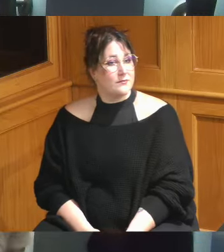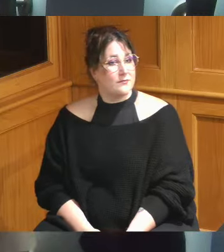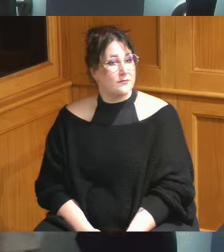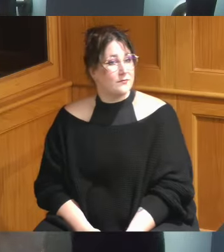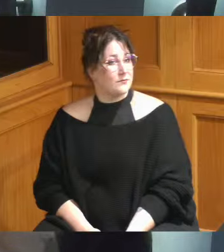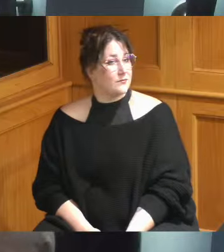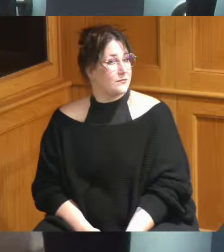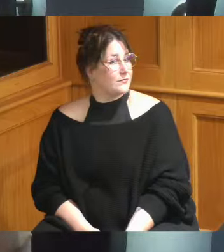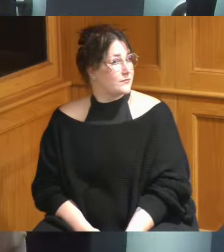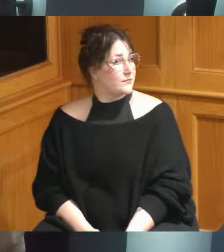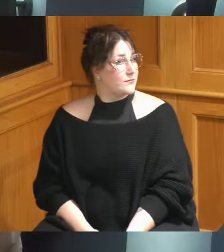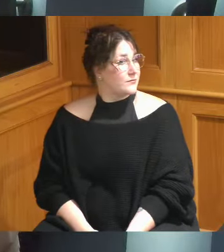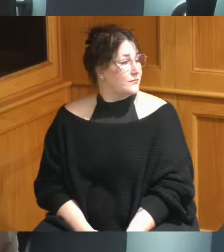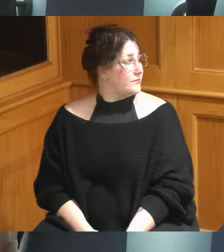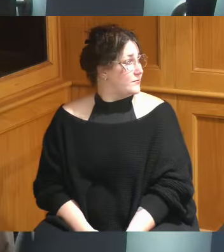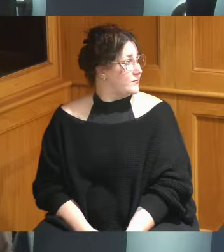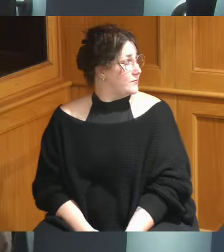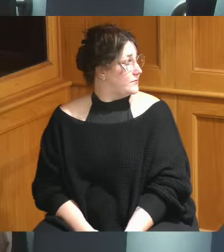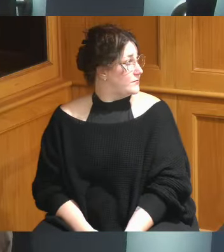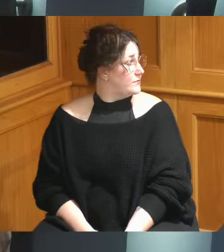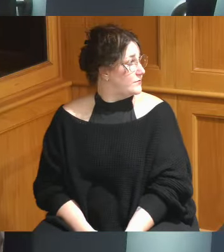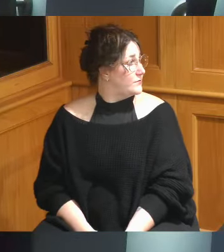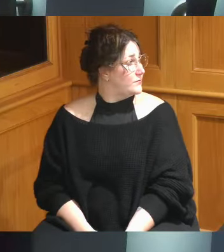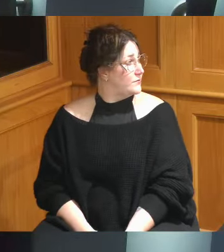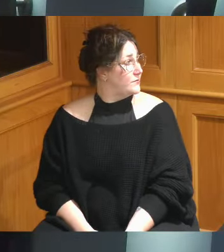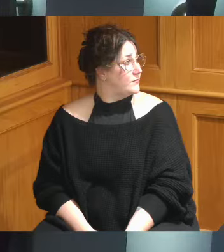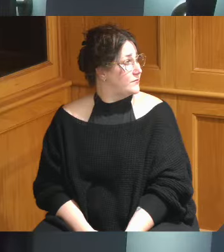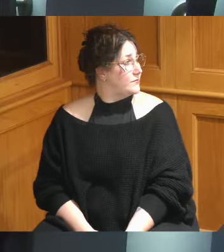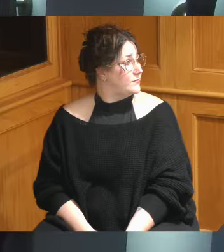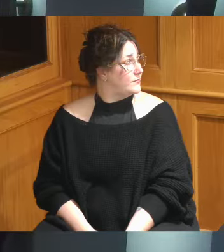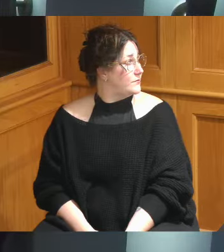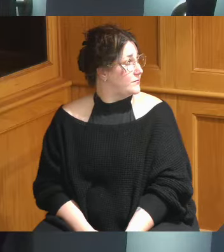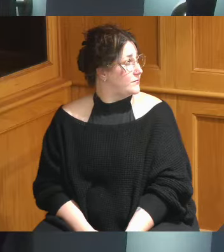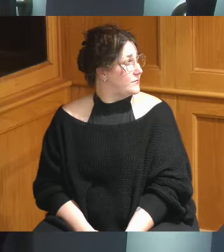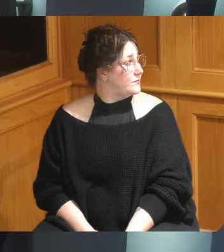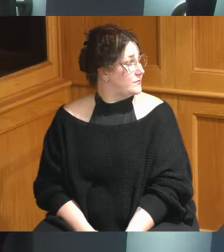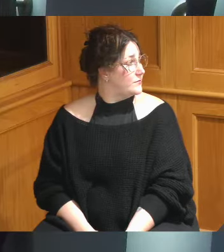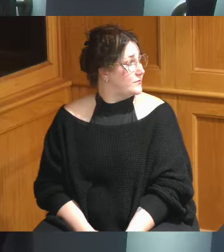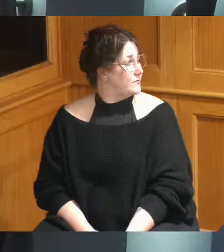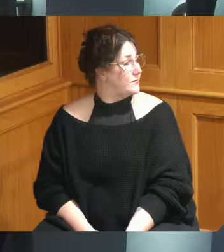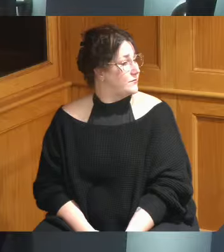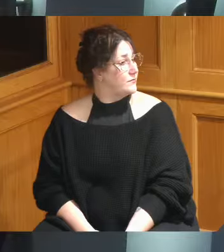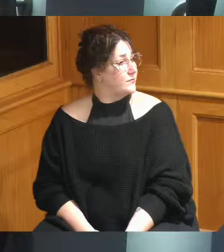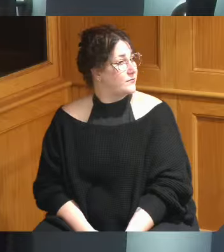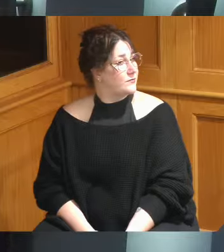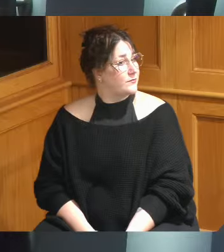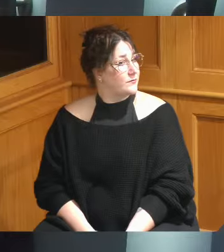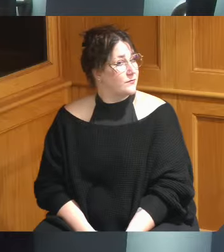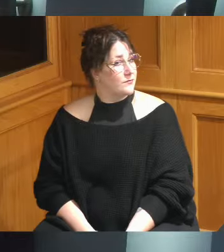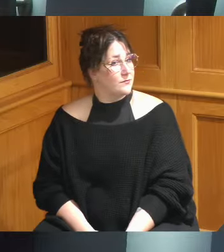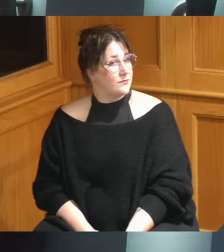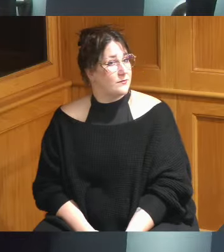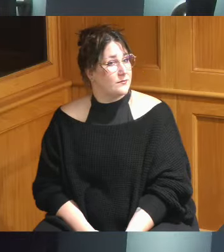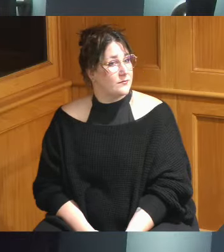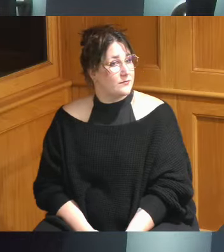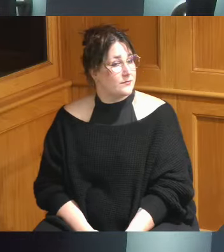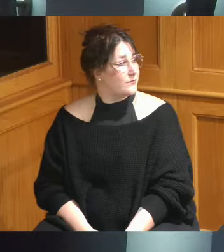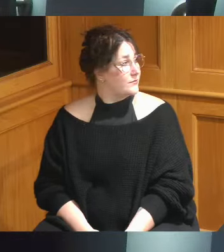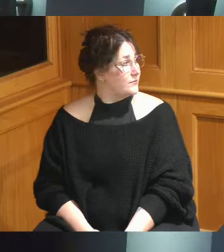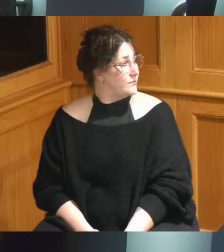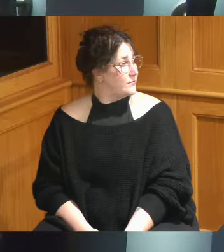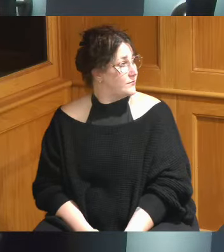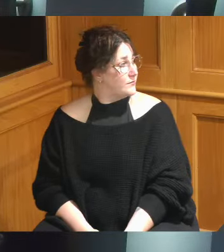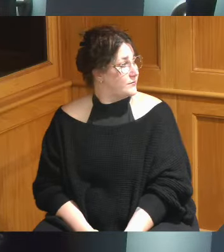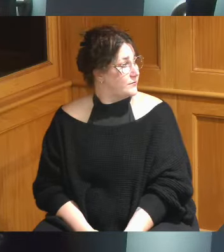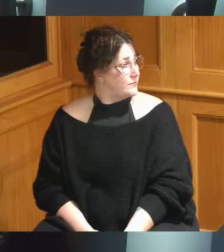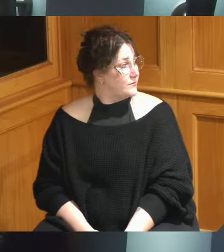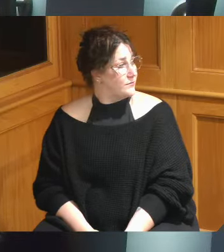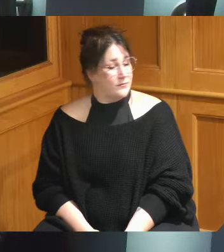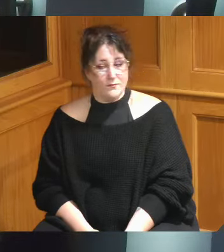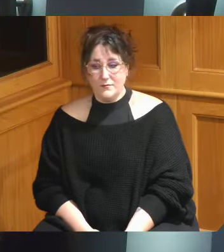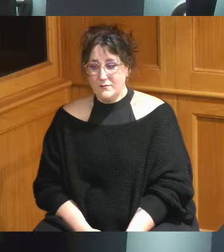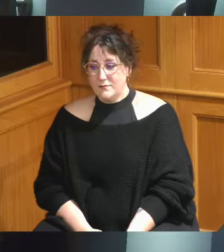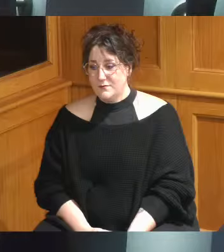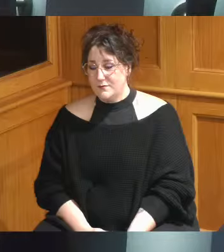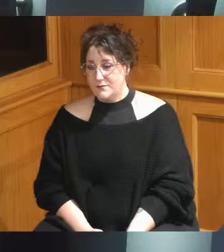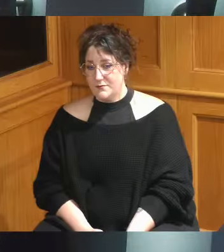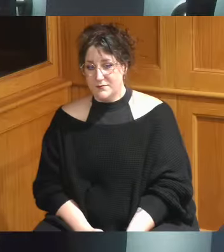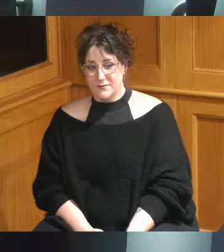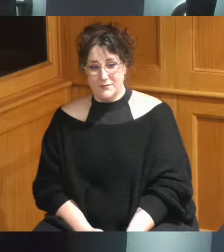Okay. Oh, one more. One more.